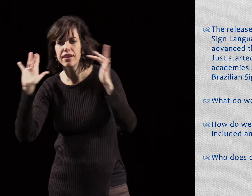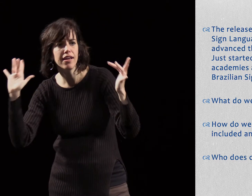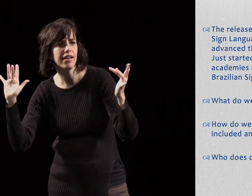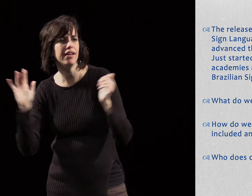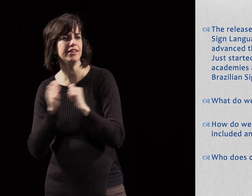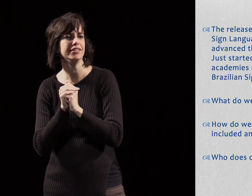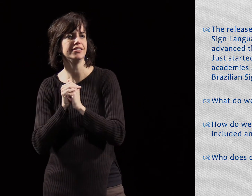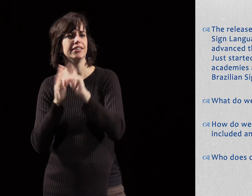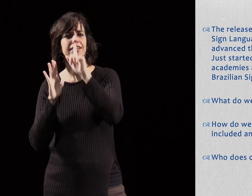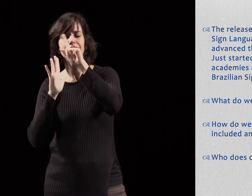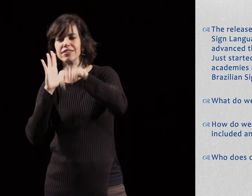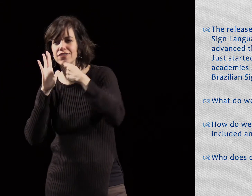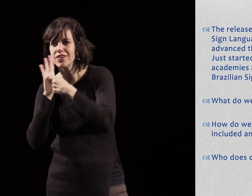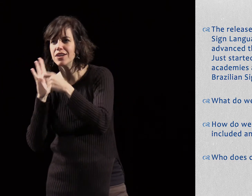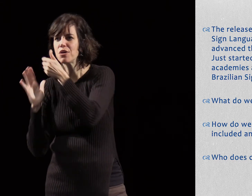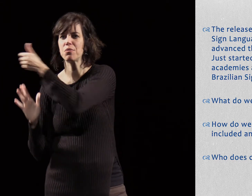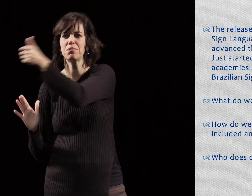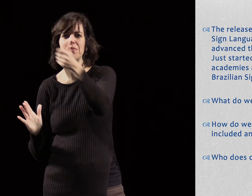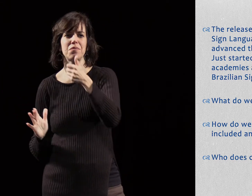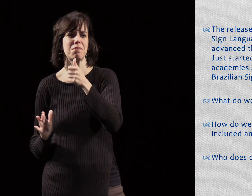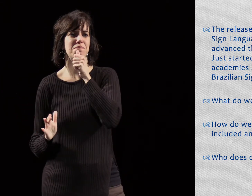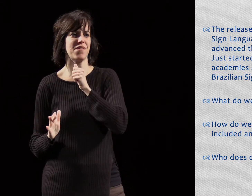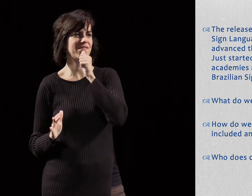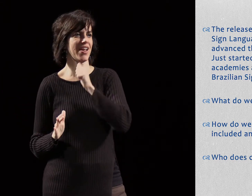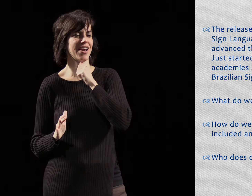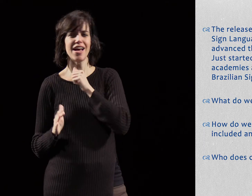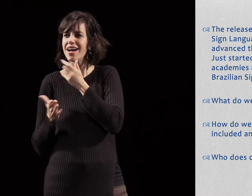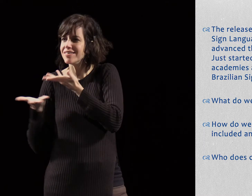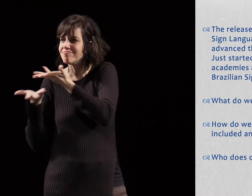So we have to rely on people's personal experiences,